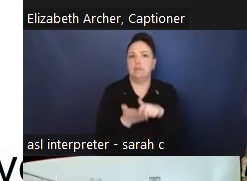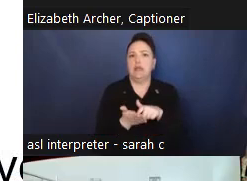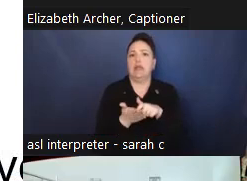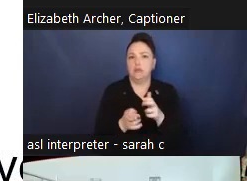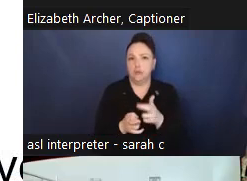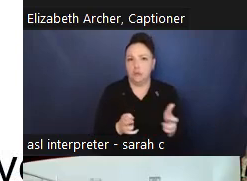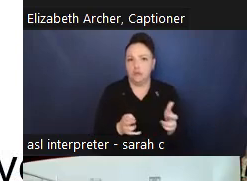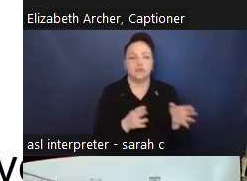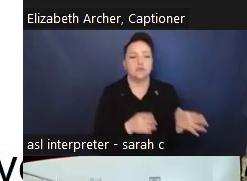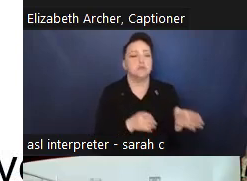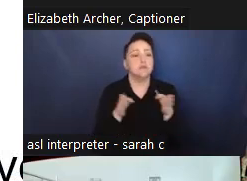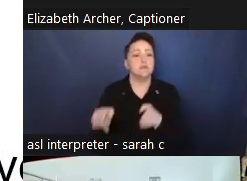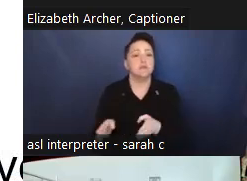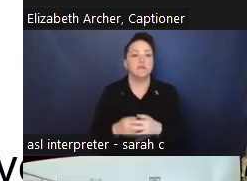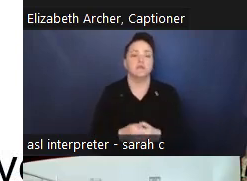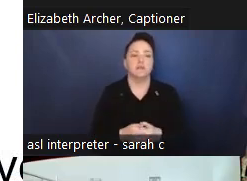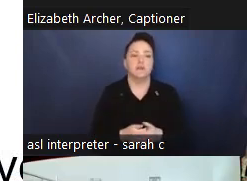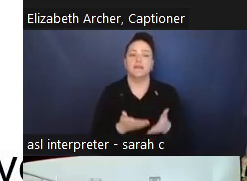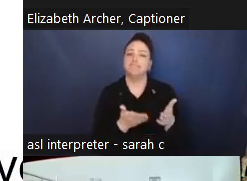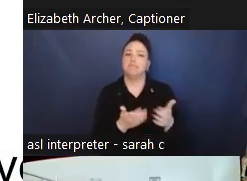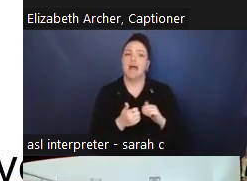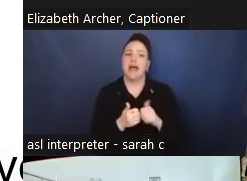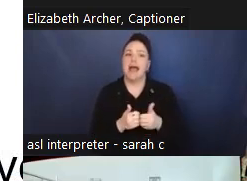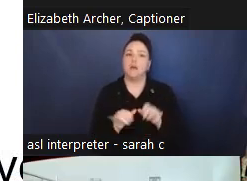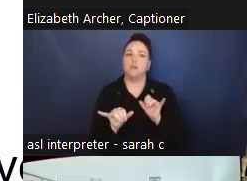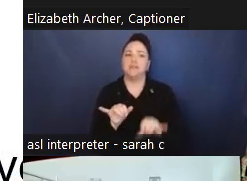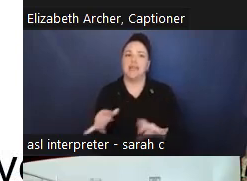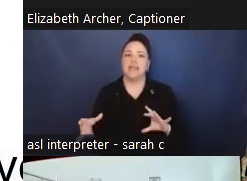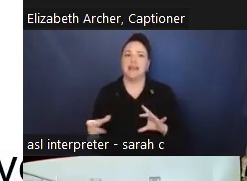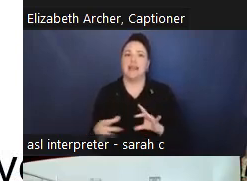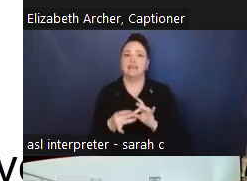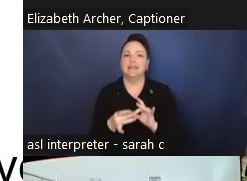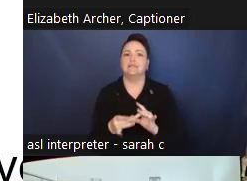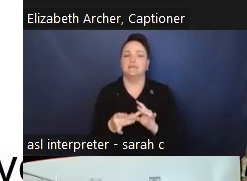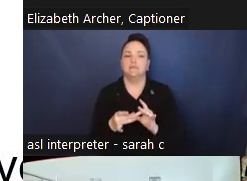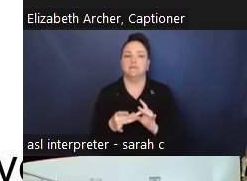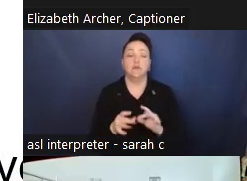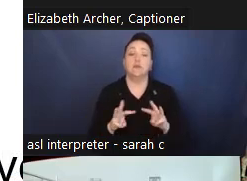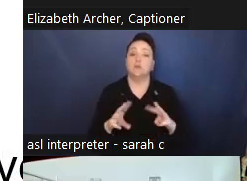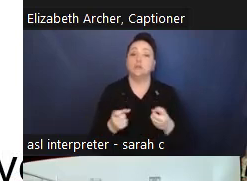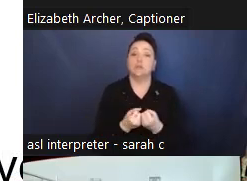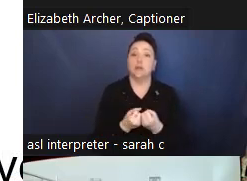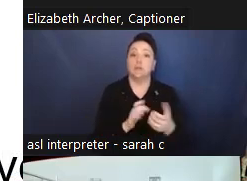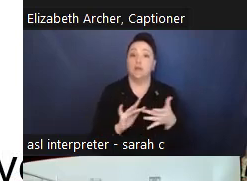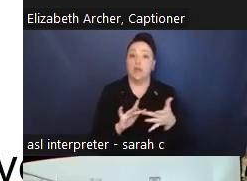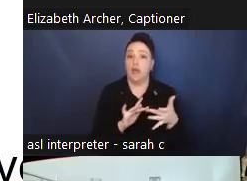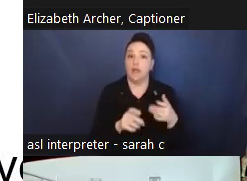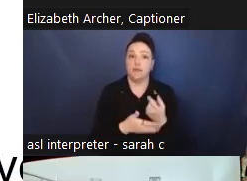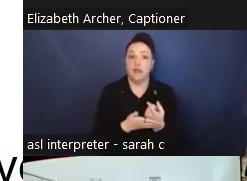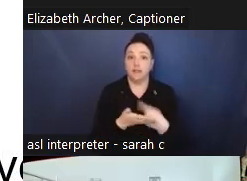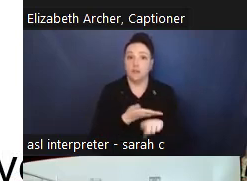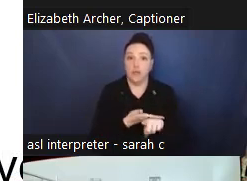how to stay connected. We have a webinar coming up next week in Spanish about PHE unwinding and